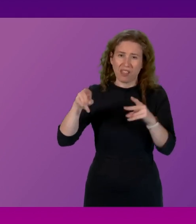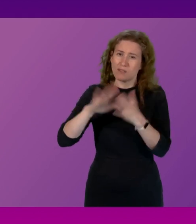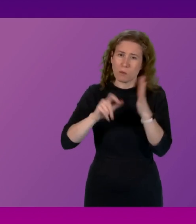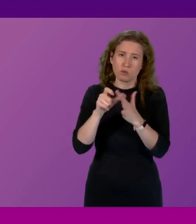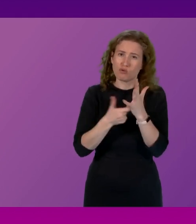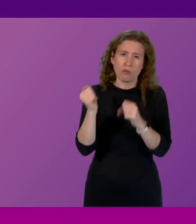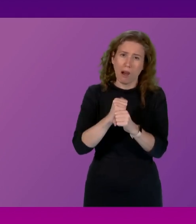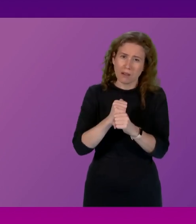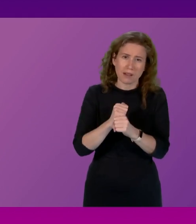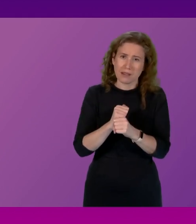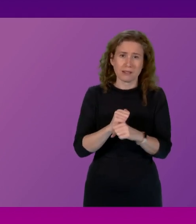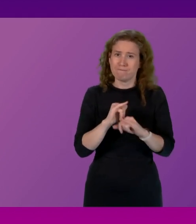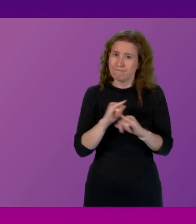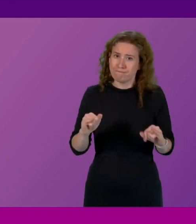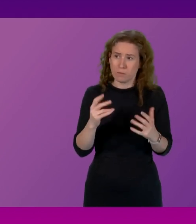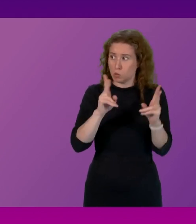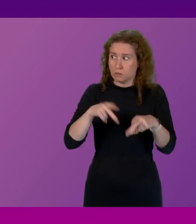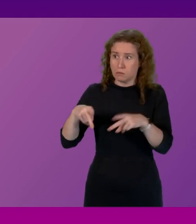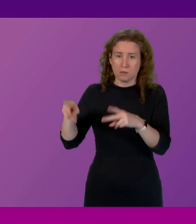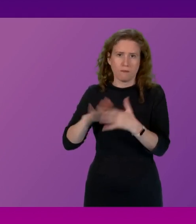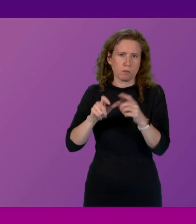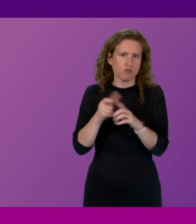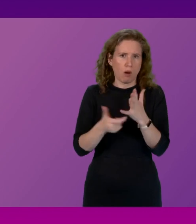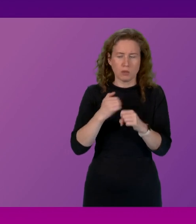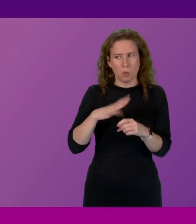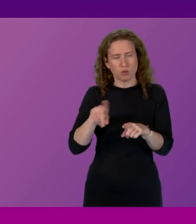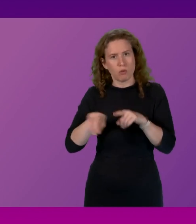We move to constituency and general supplementaries.